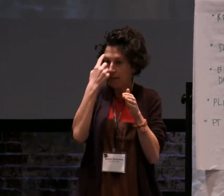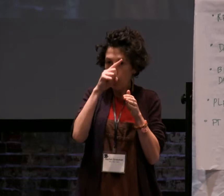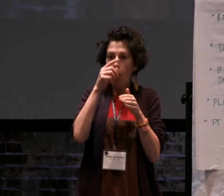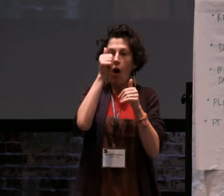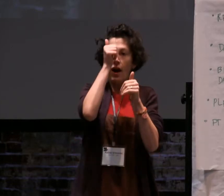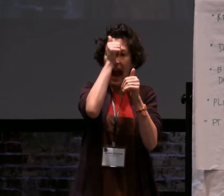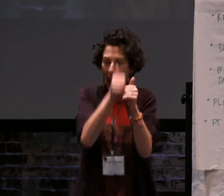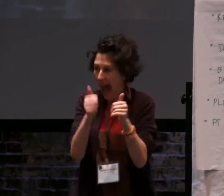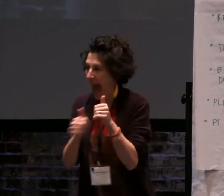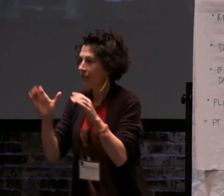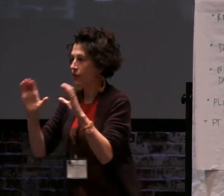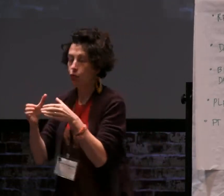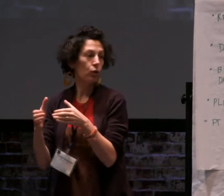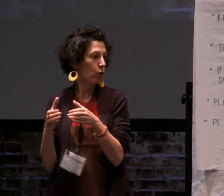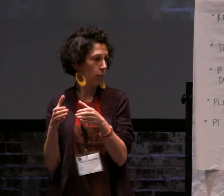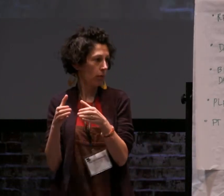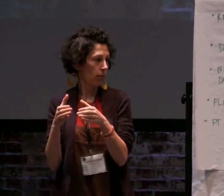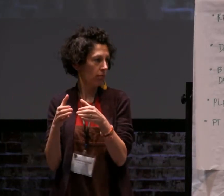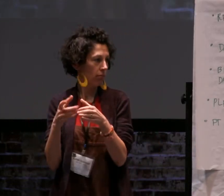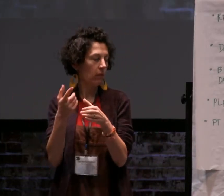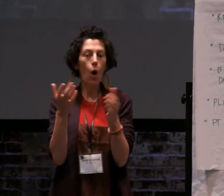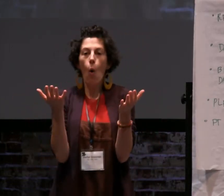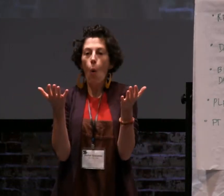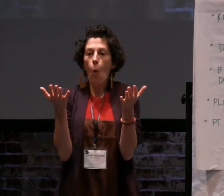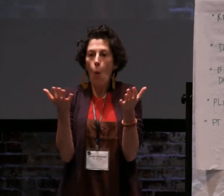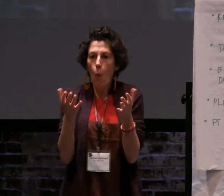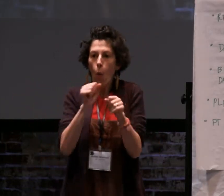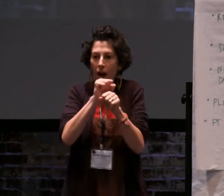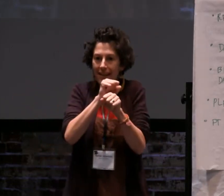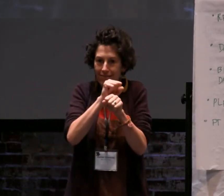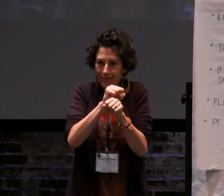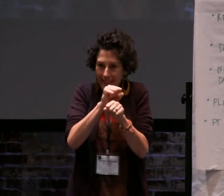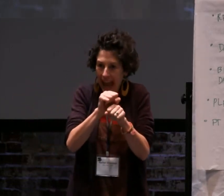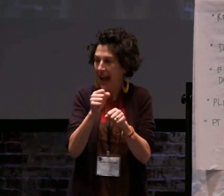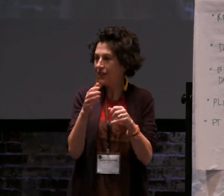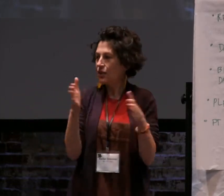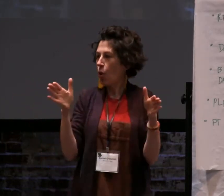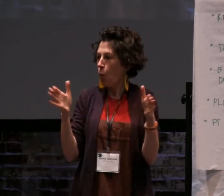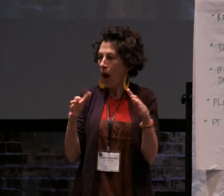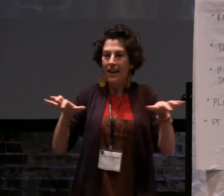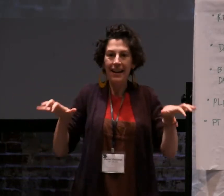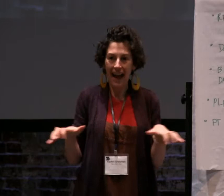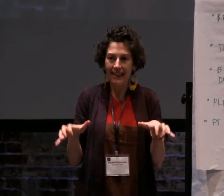We're gonna assist you in keeping your working groups focused. The DTAPS team will.